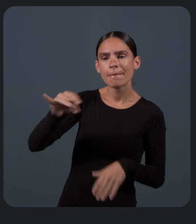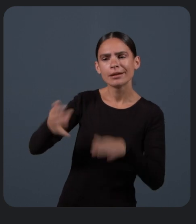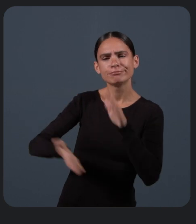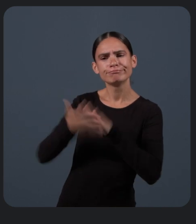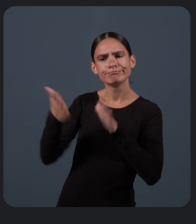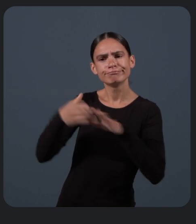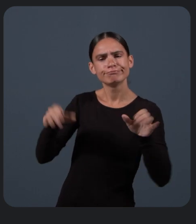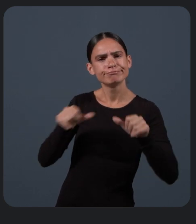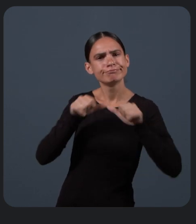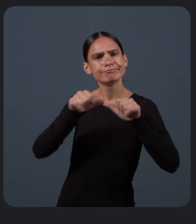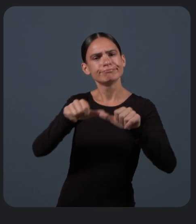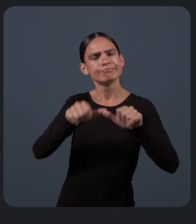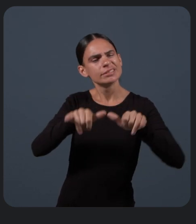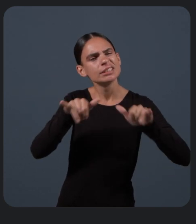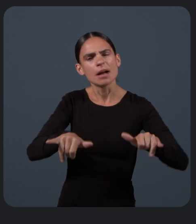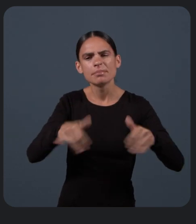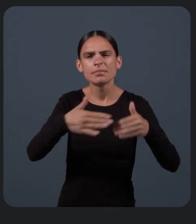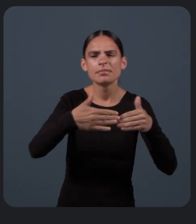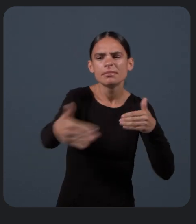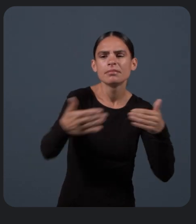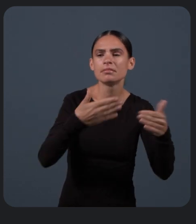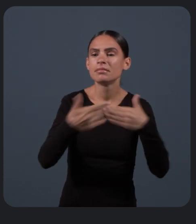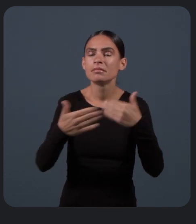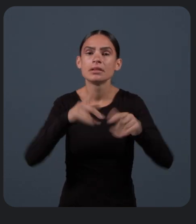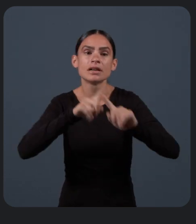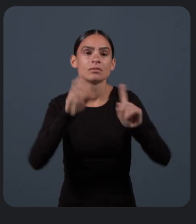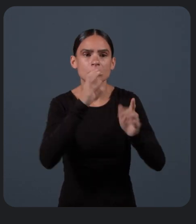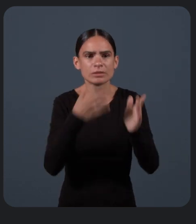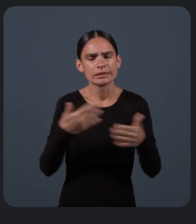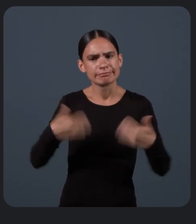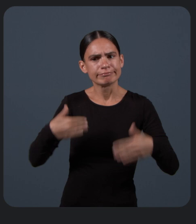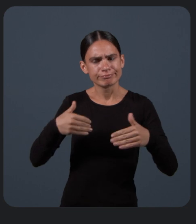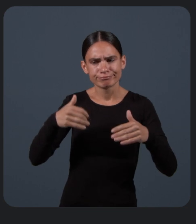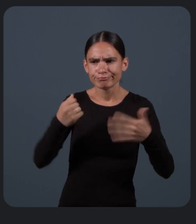across browsers, which is a perennial priority of web developers everywhere.